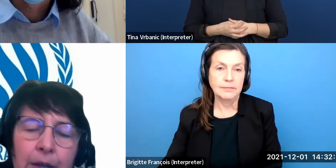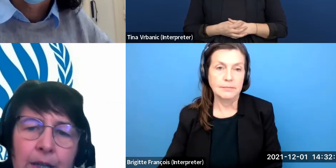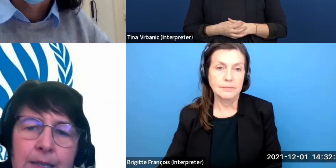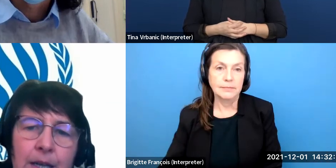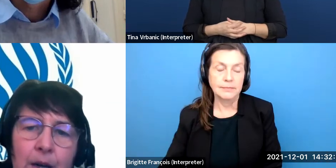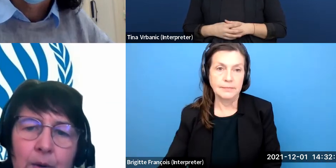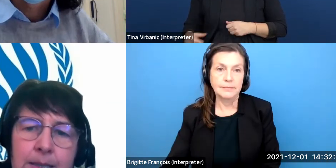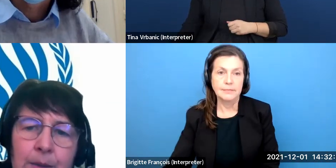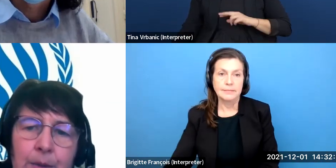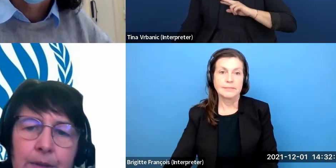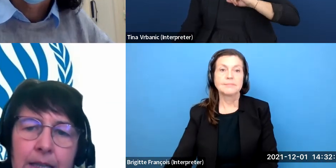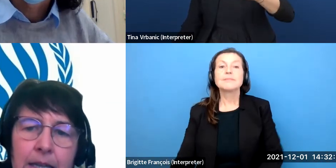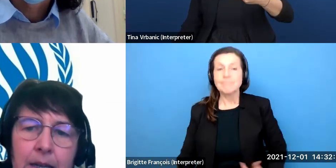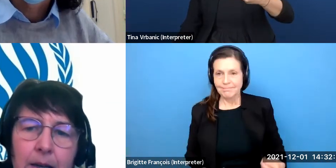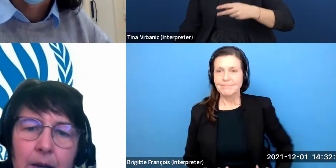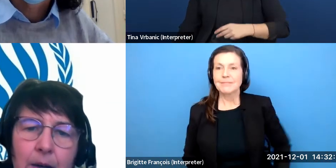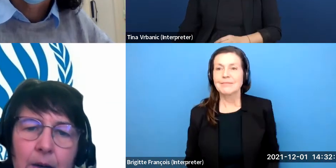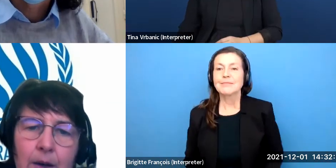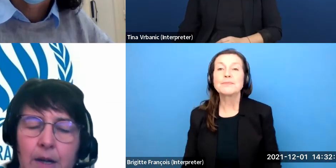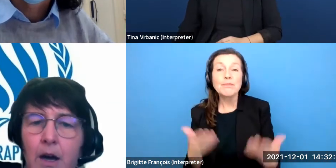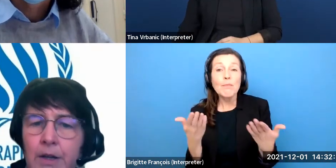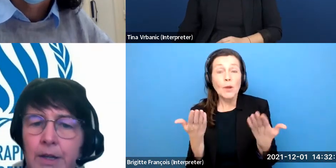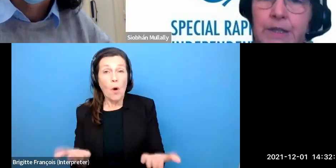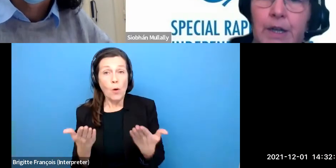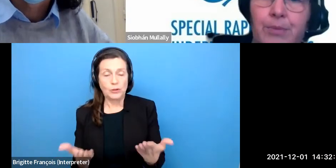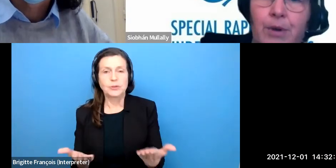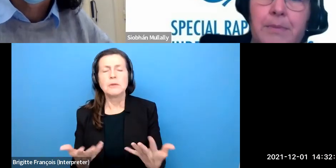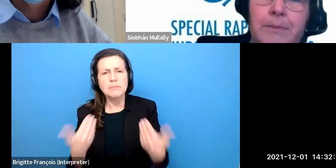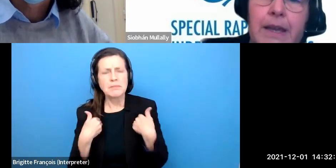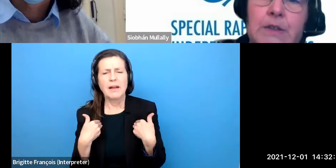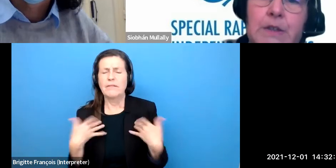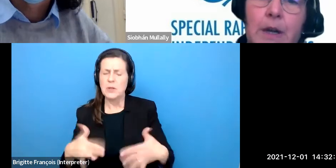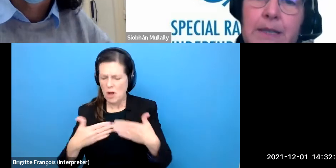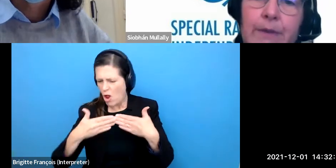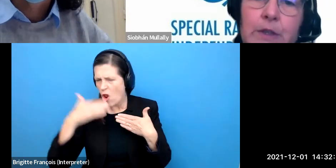There is also the longer-term problem in terms of ensuring